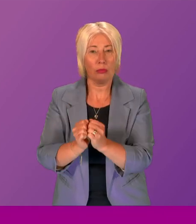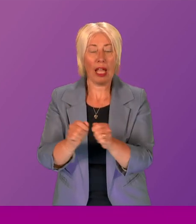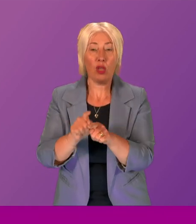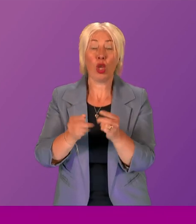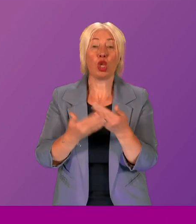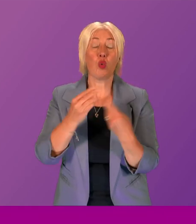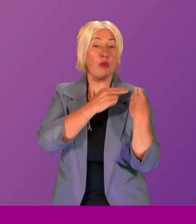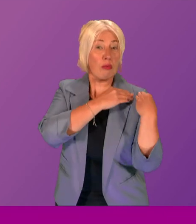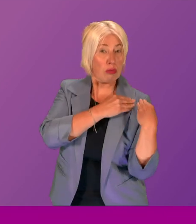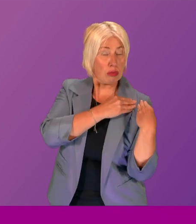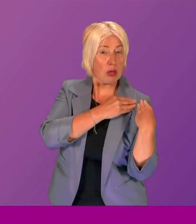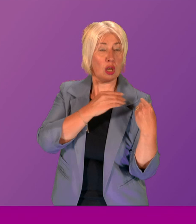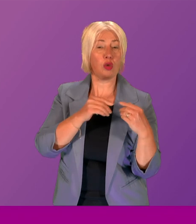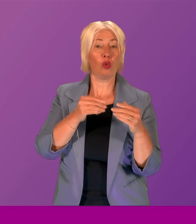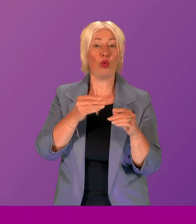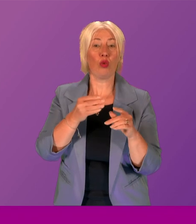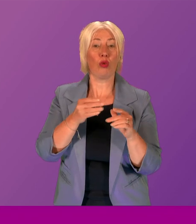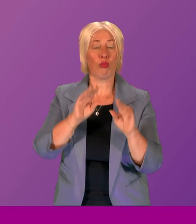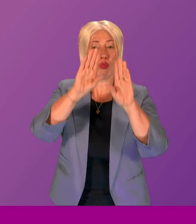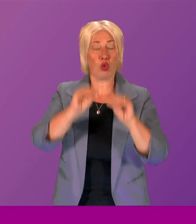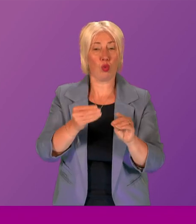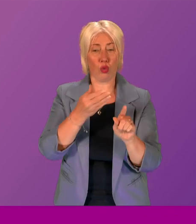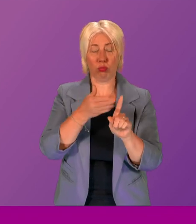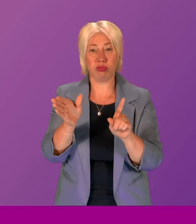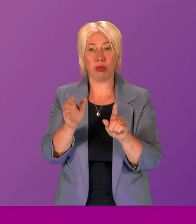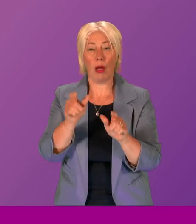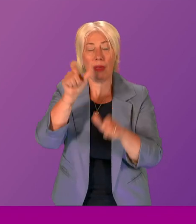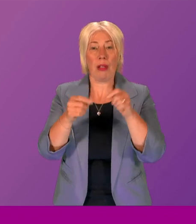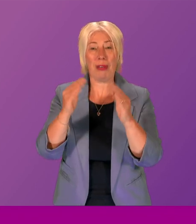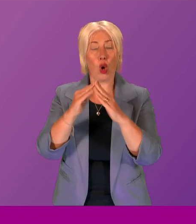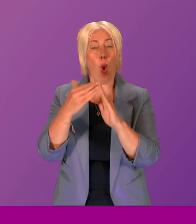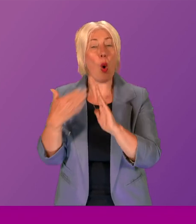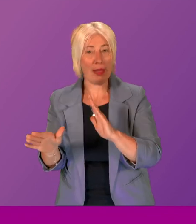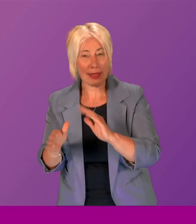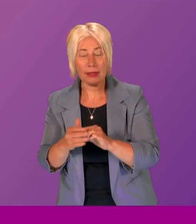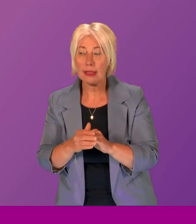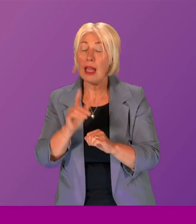the prevention of homelessness. A fairer, well-regulated private rented sector is